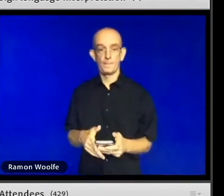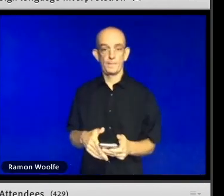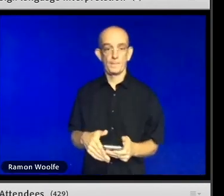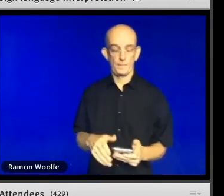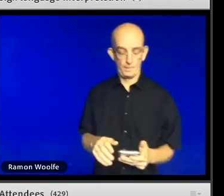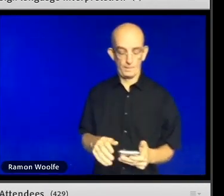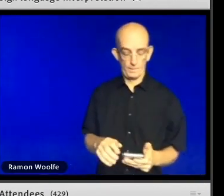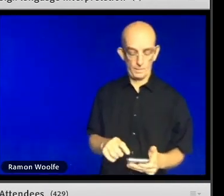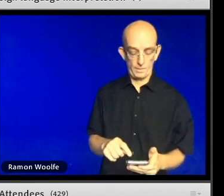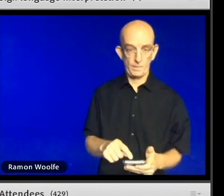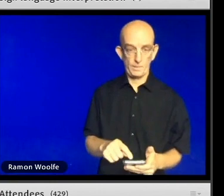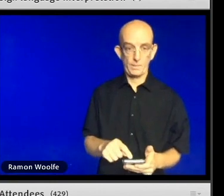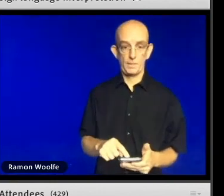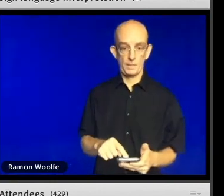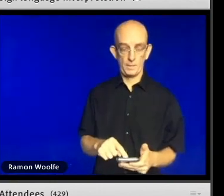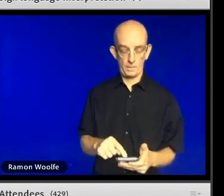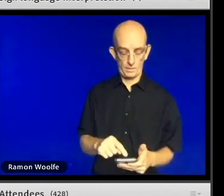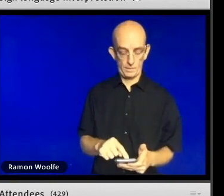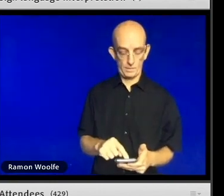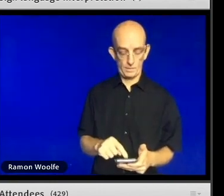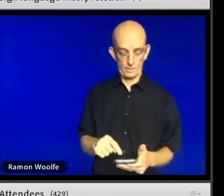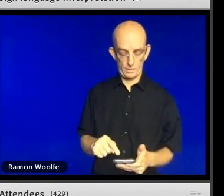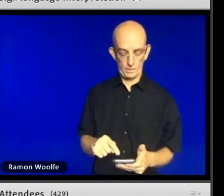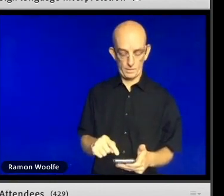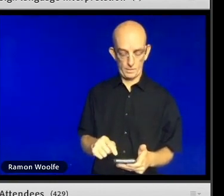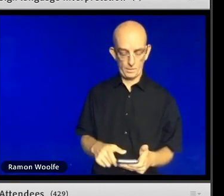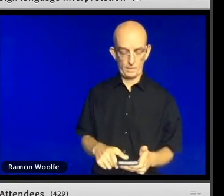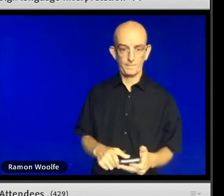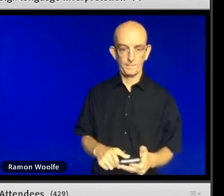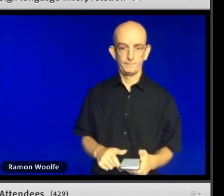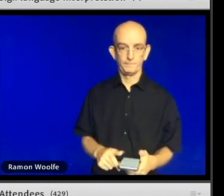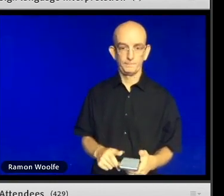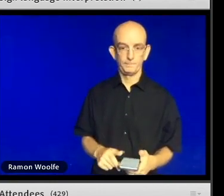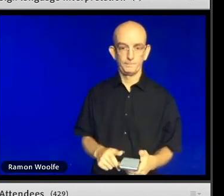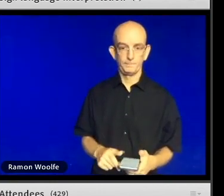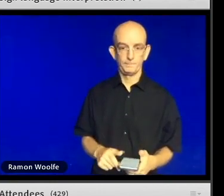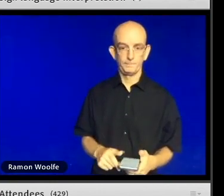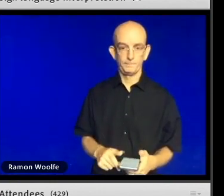Well, now we are going to talk more about what are the actuals that are involved in